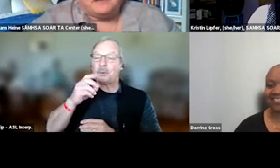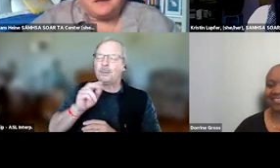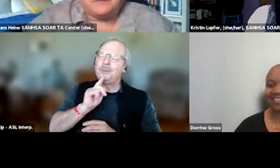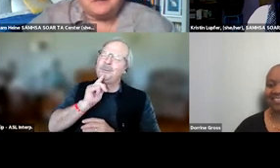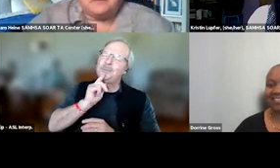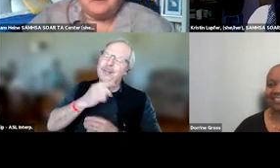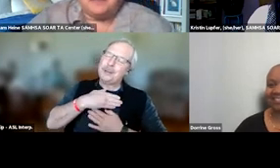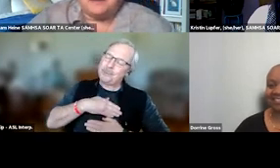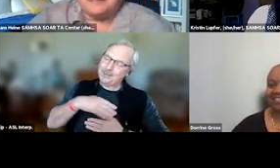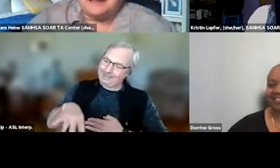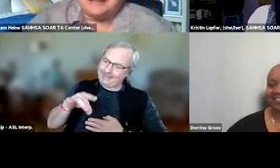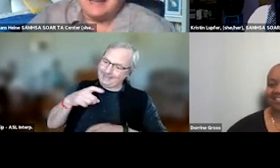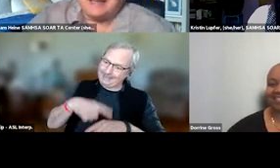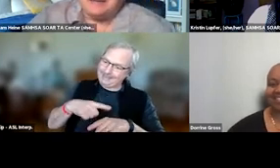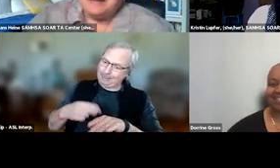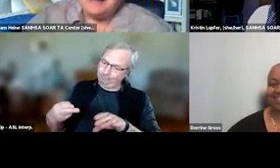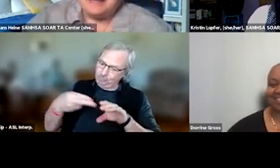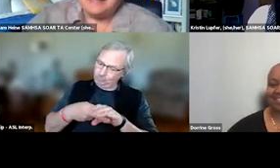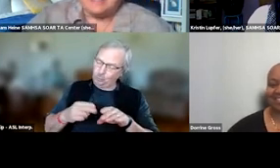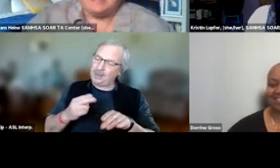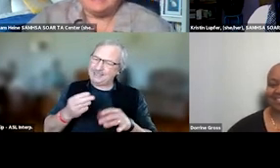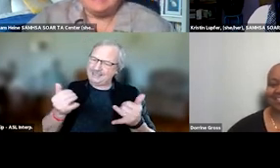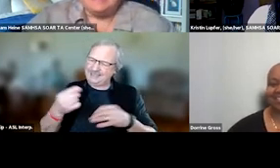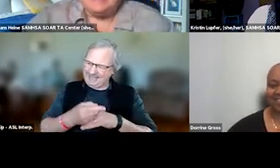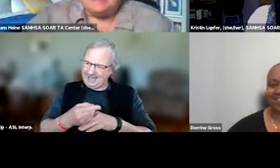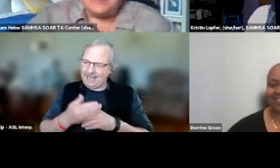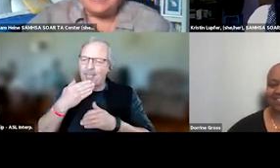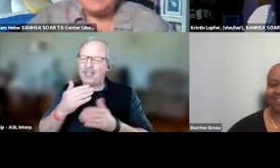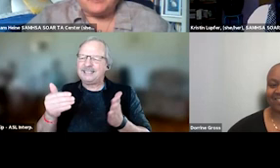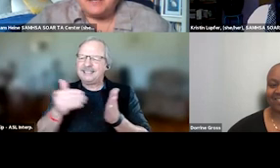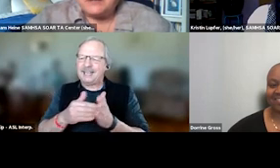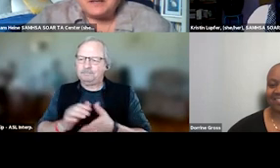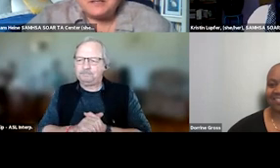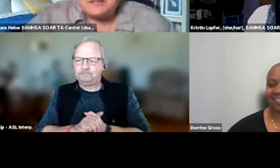the time to be with us today. Thanks again. So here are some learning objectives.